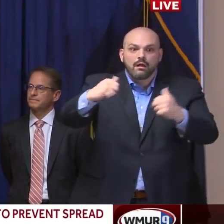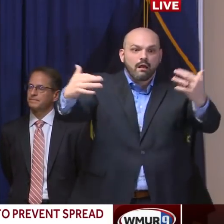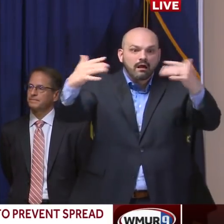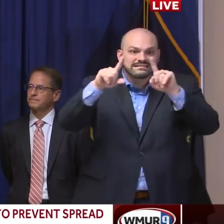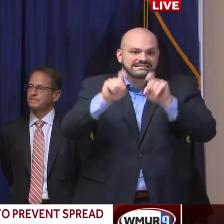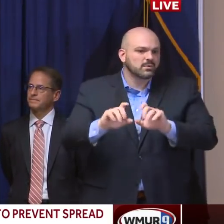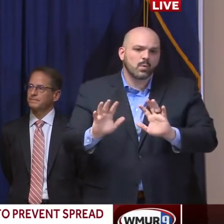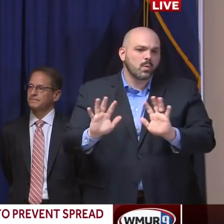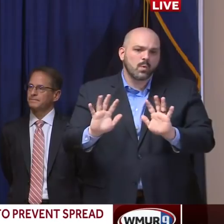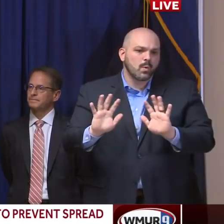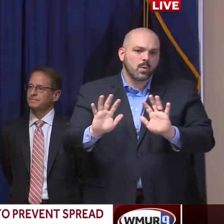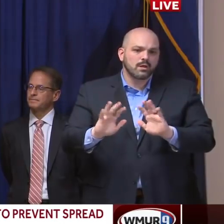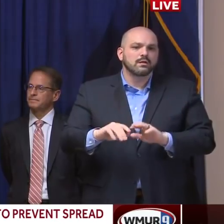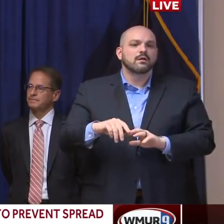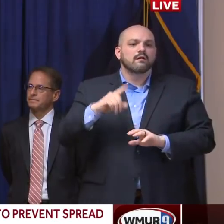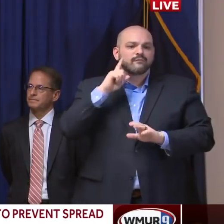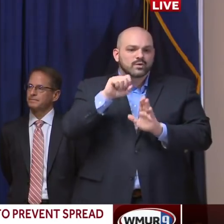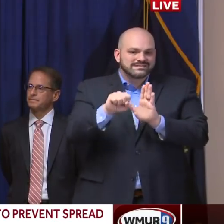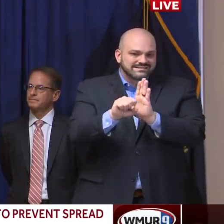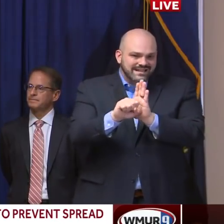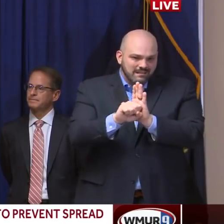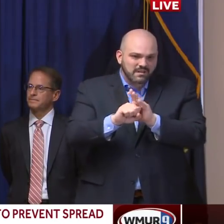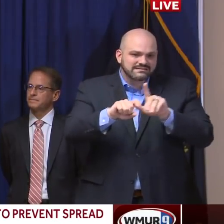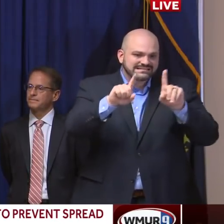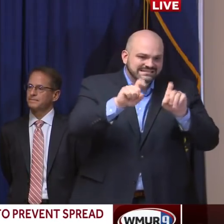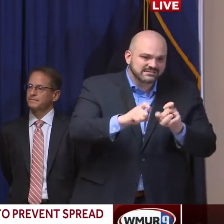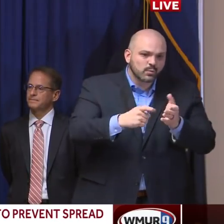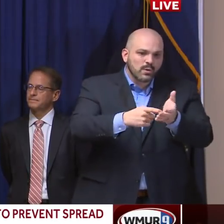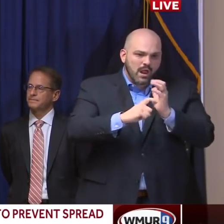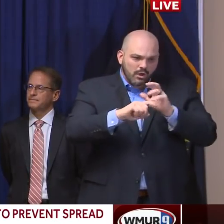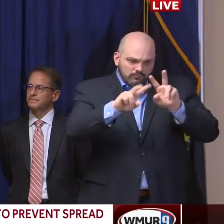I WANT TO STRESS THIS IS NOT JUST OPEN TO THE PUBLIC.